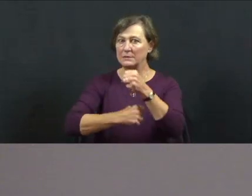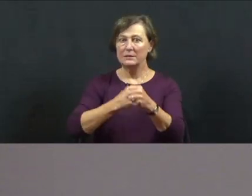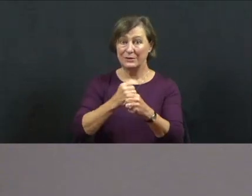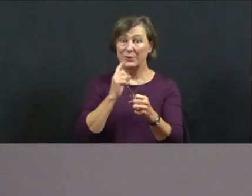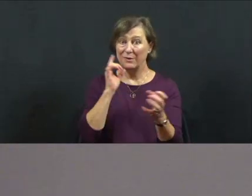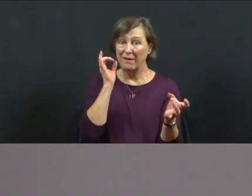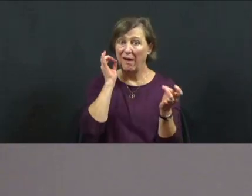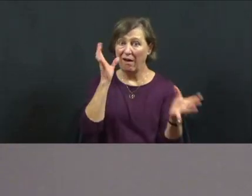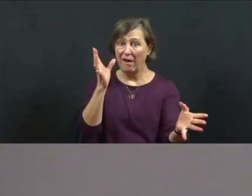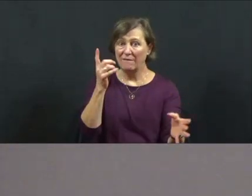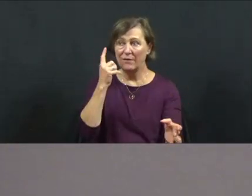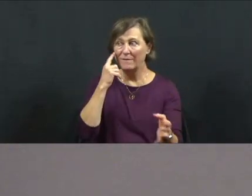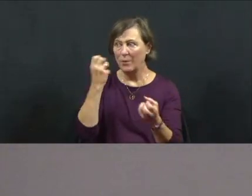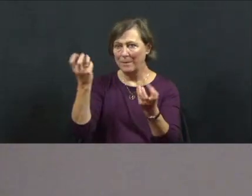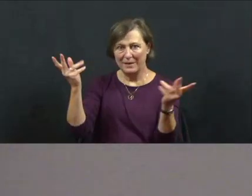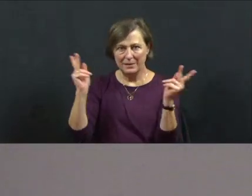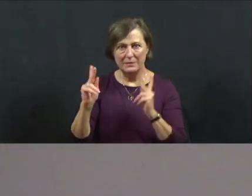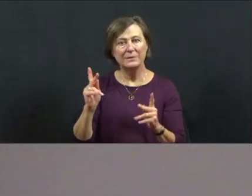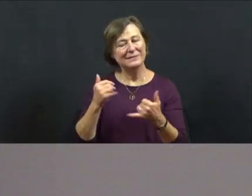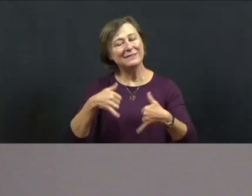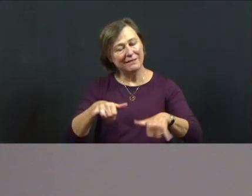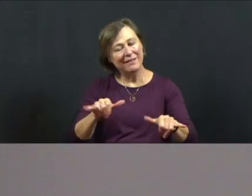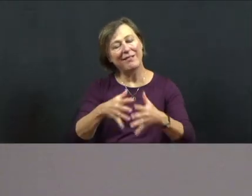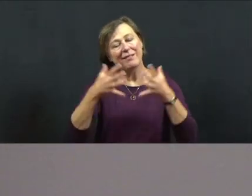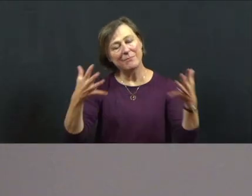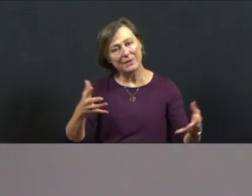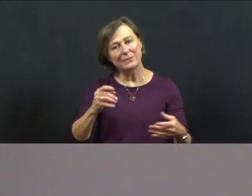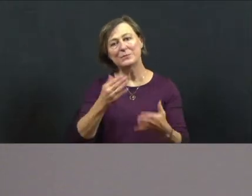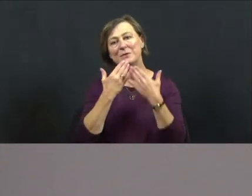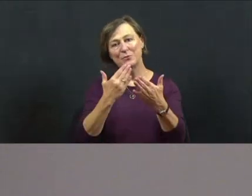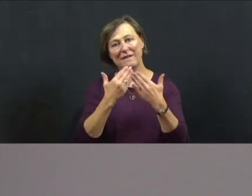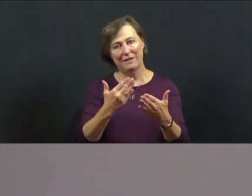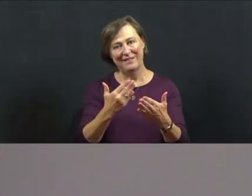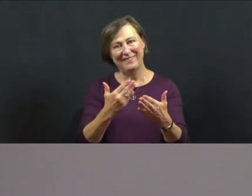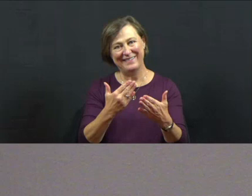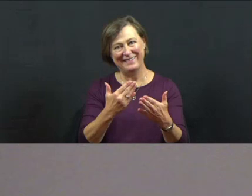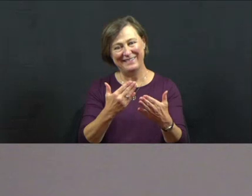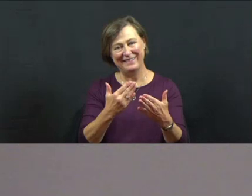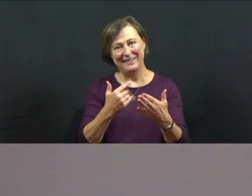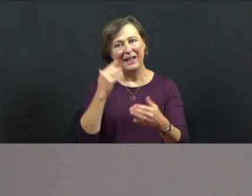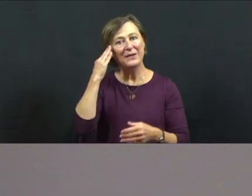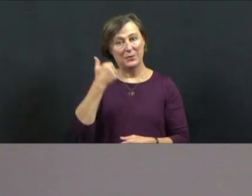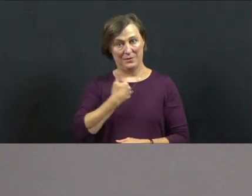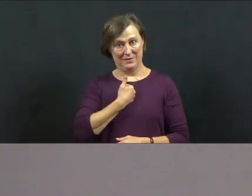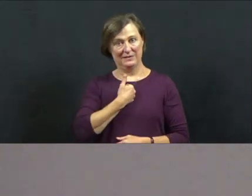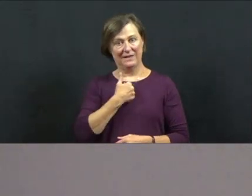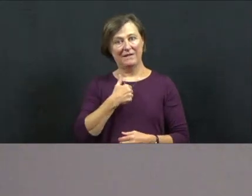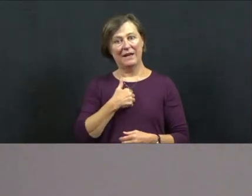there is still much to be grateful for. I know that I've had a few dark moments